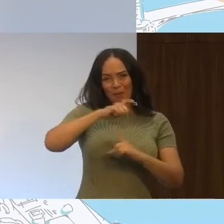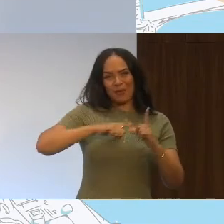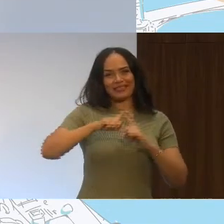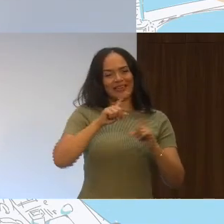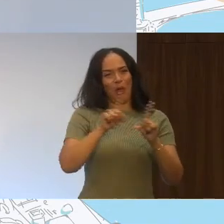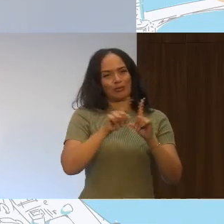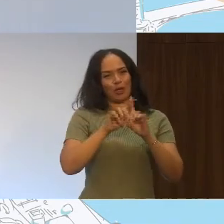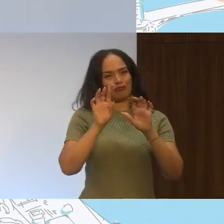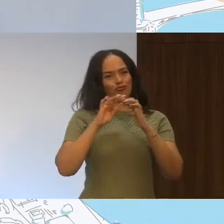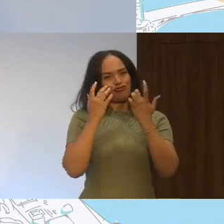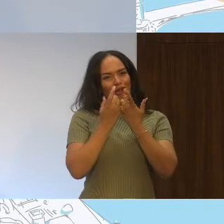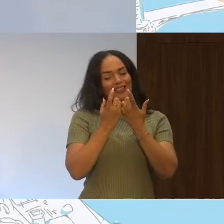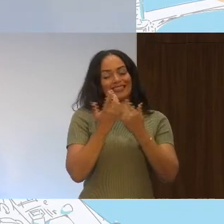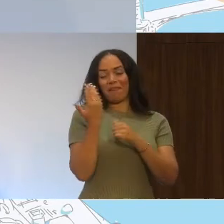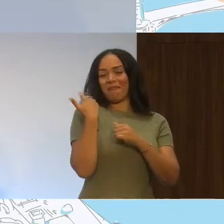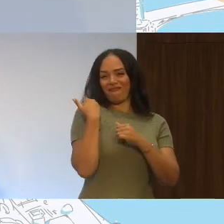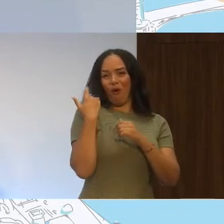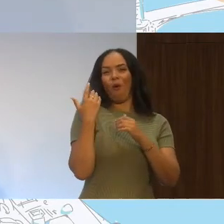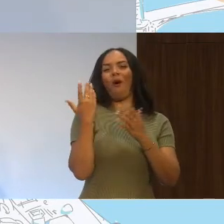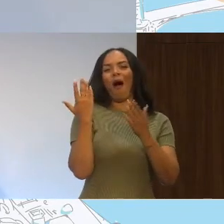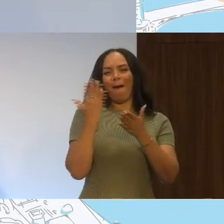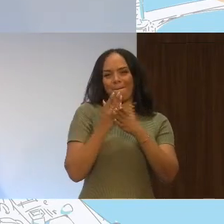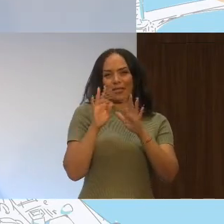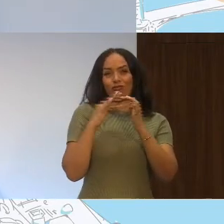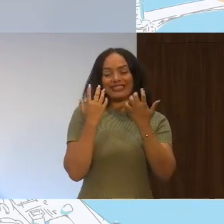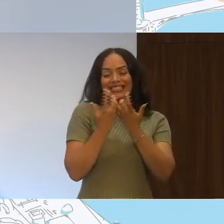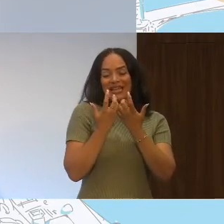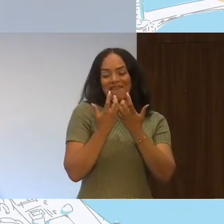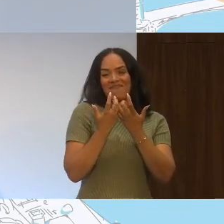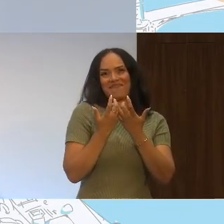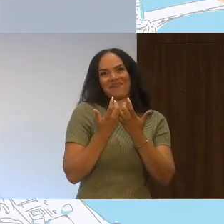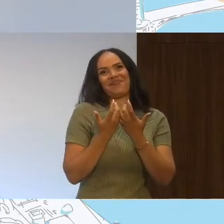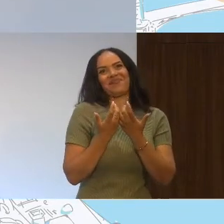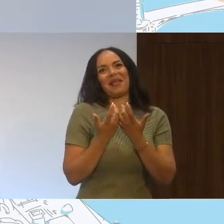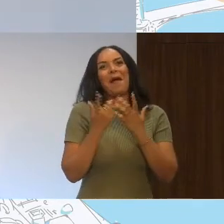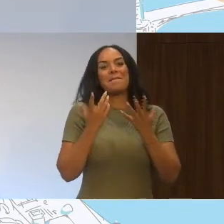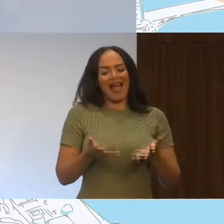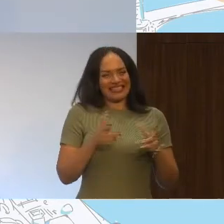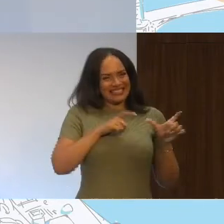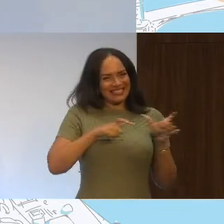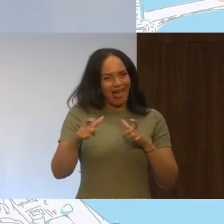He was formerly trustee and is now an ambassador, thankfully, so we haven't lost his expertize and Fiaz,